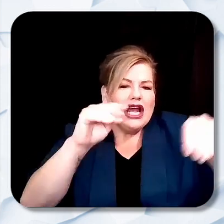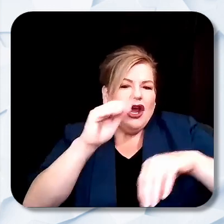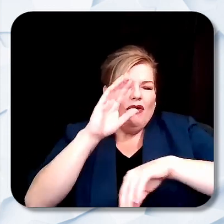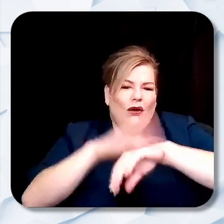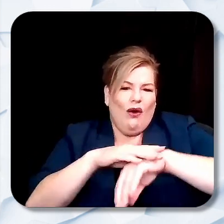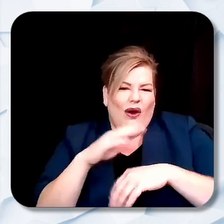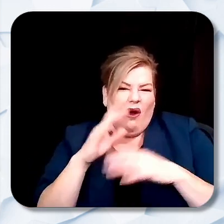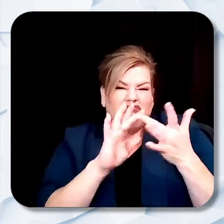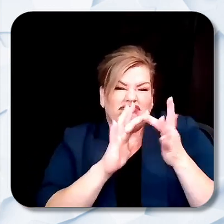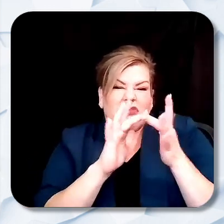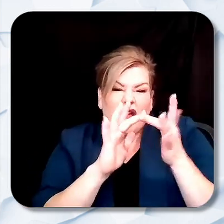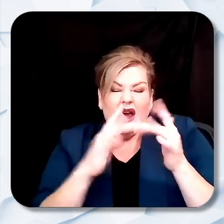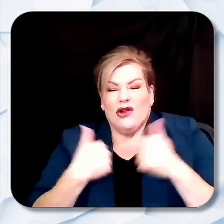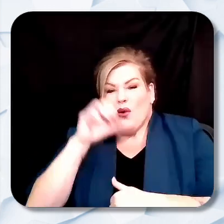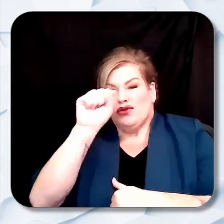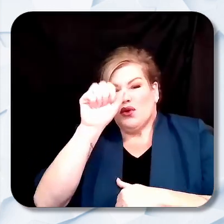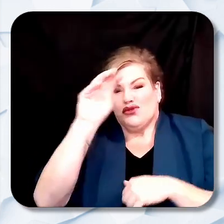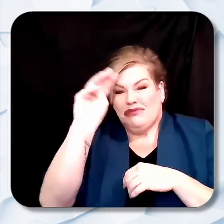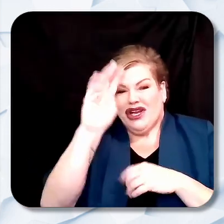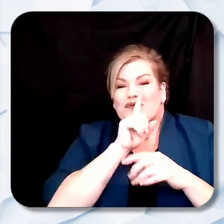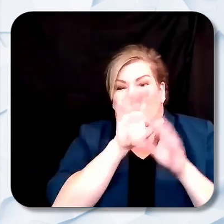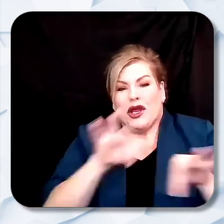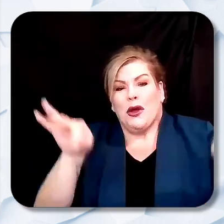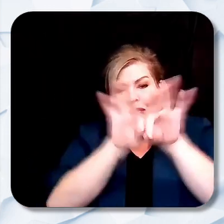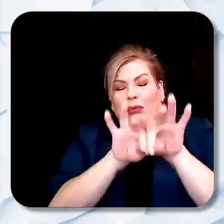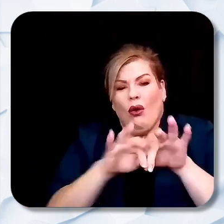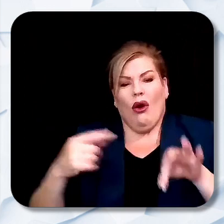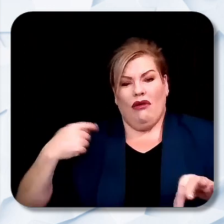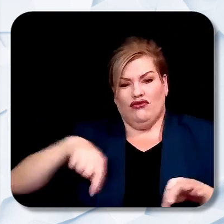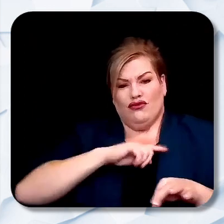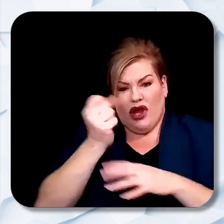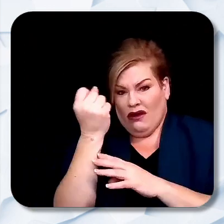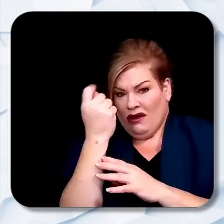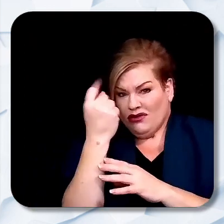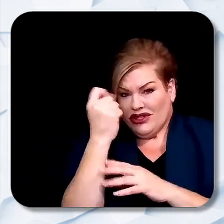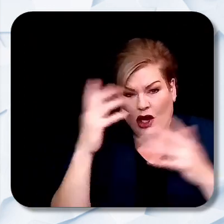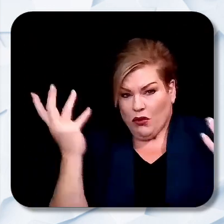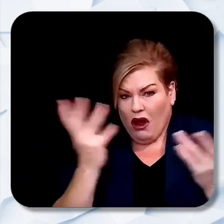It's really critical. Um, I think that we all understand that young people are exposed to this